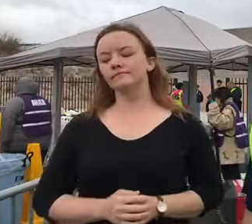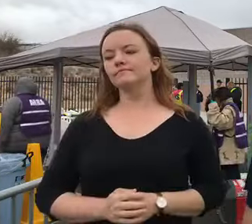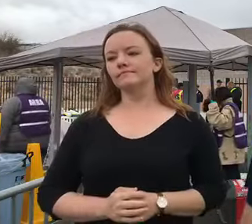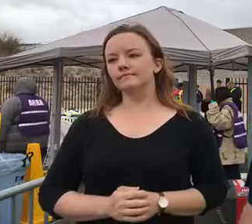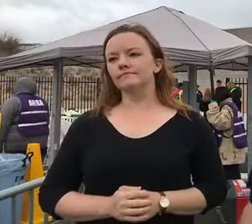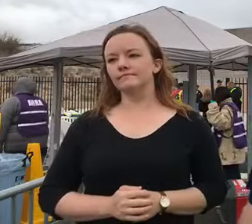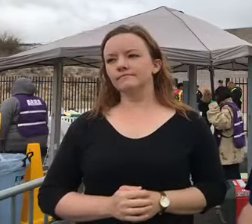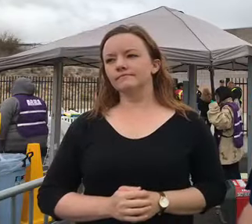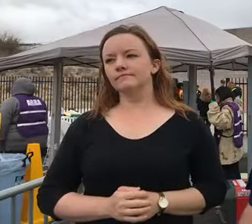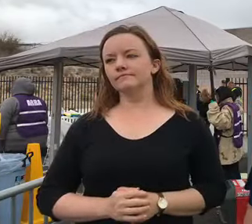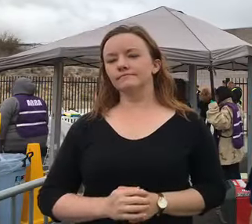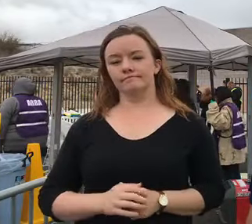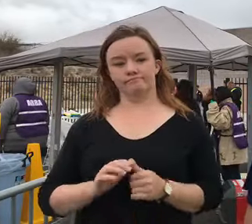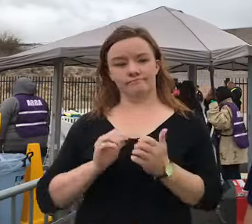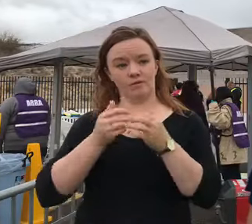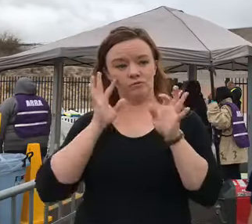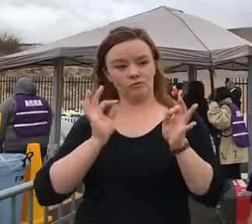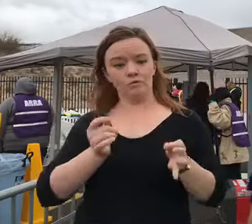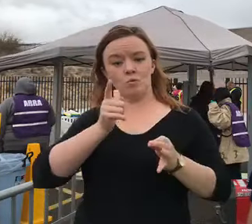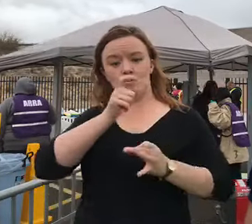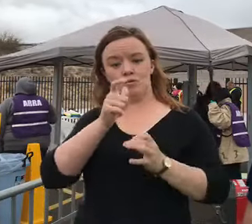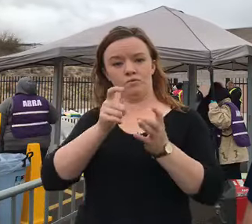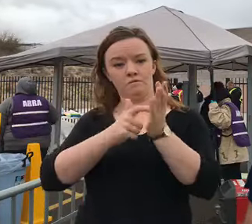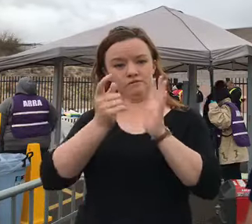To determine who we need to evacuate is is actually a very